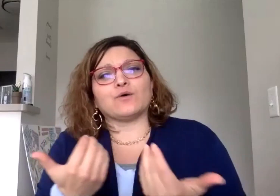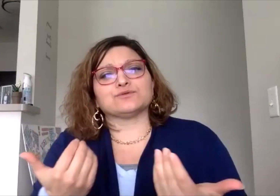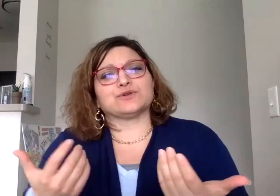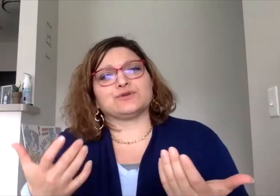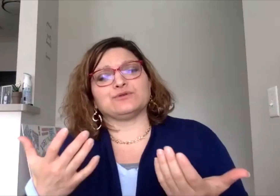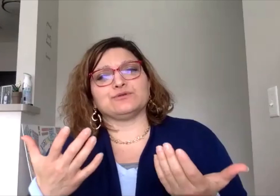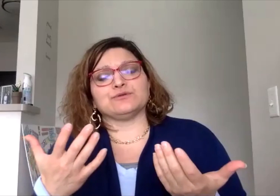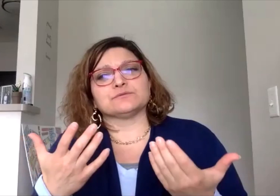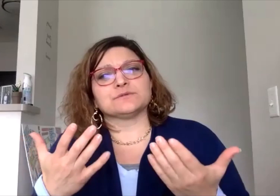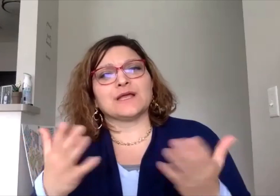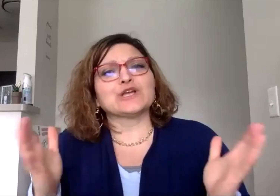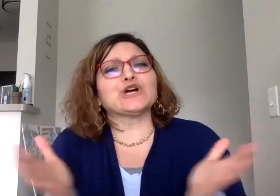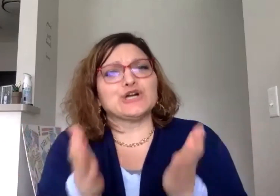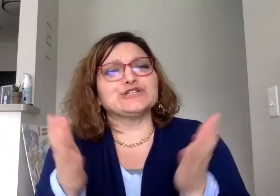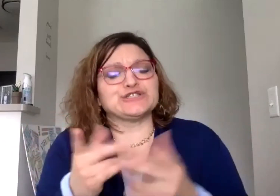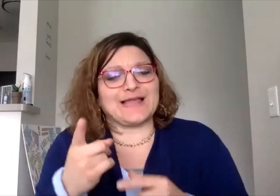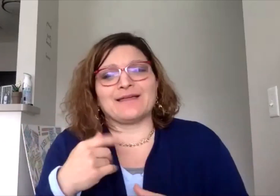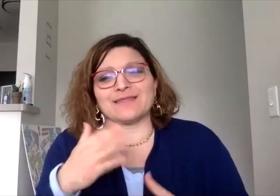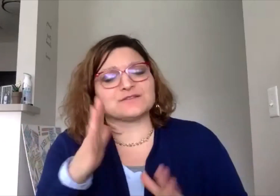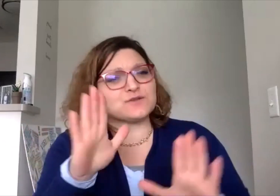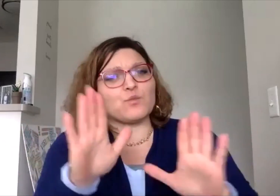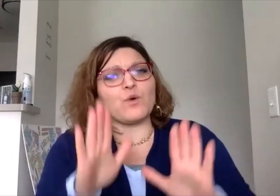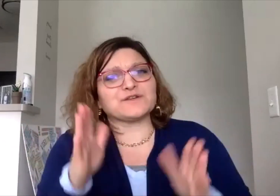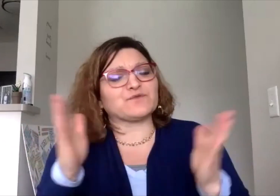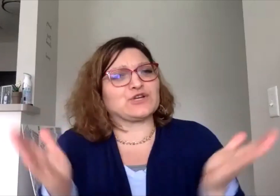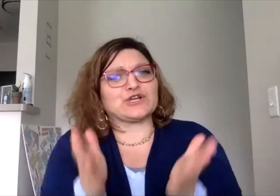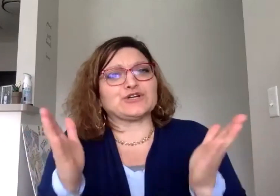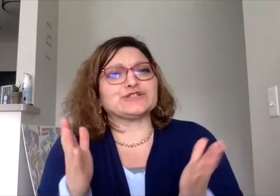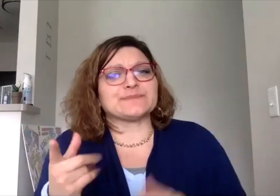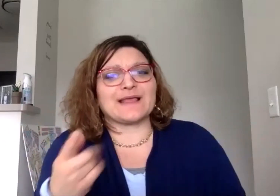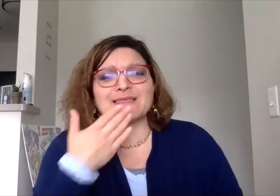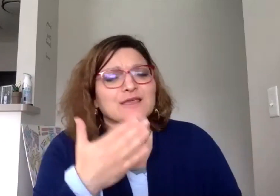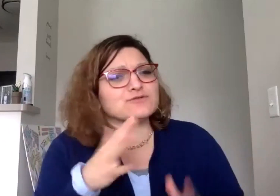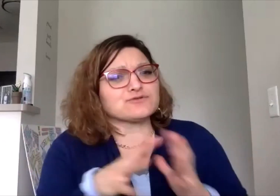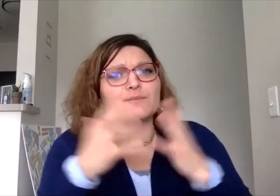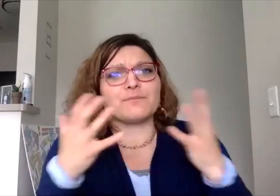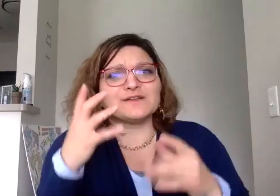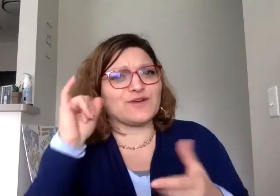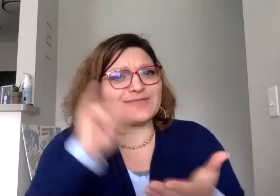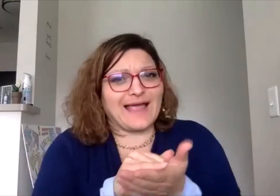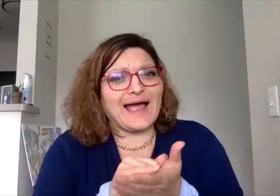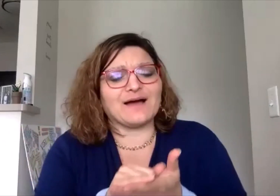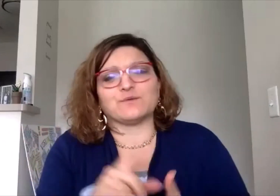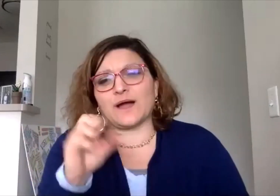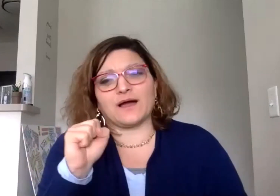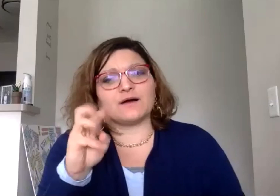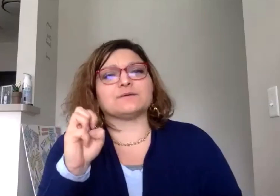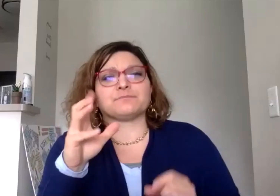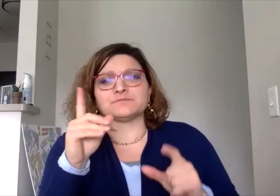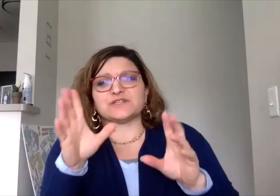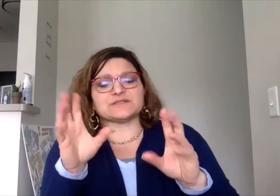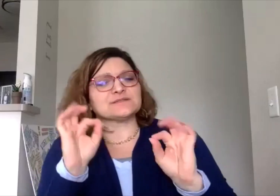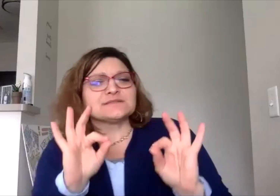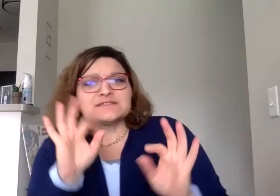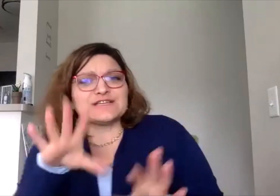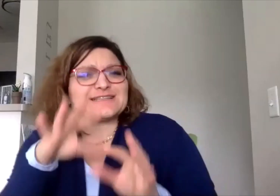to encourage that that's a wonderful encouragement thank you so much for that wow just a very